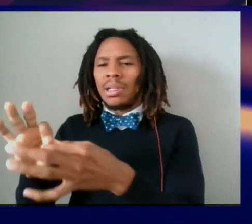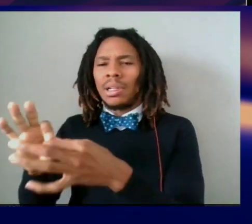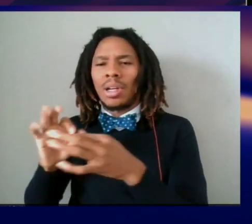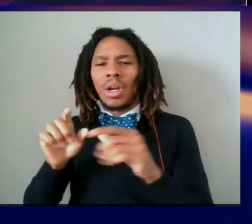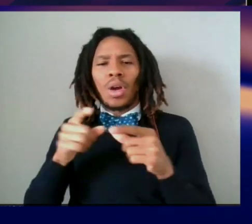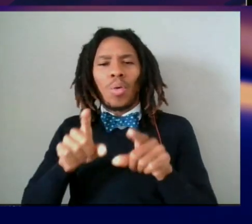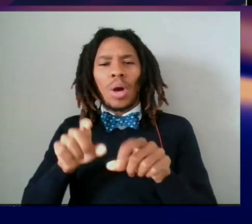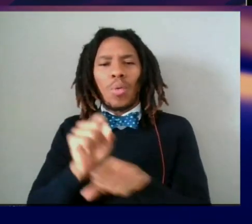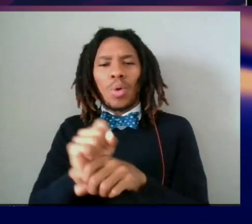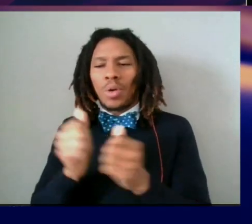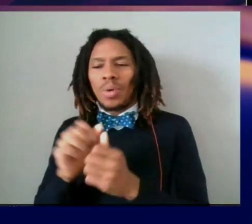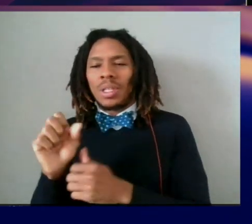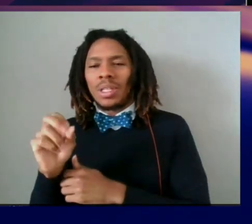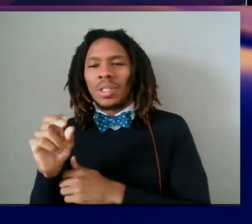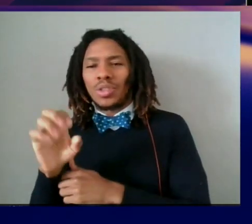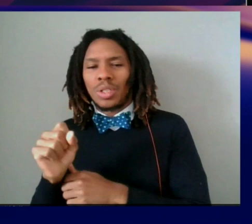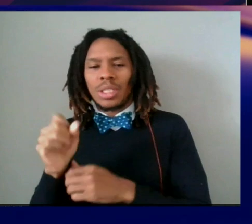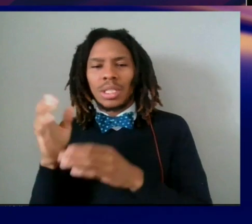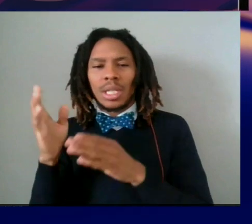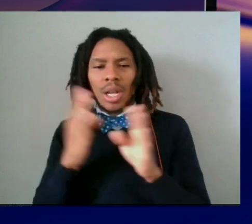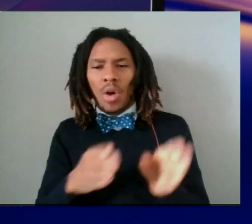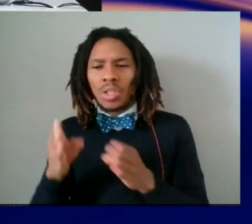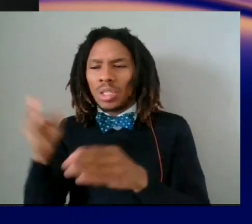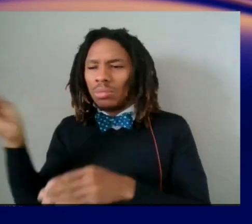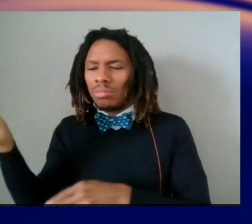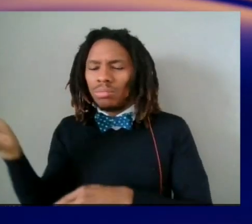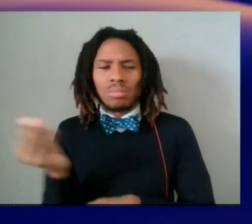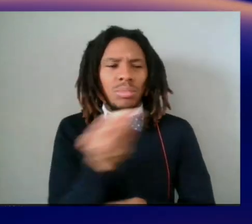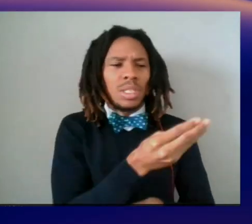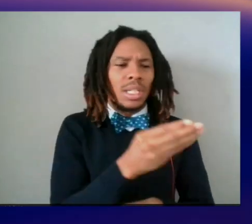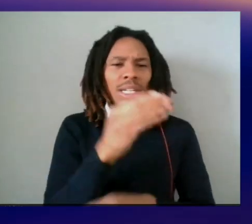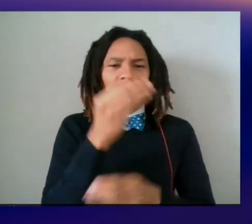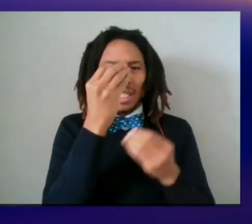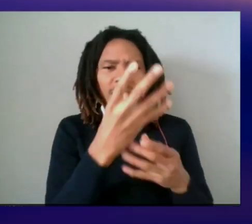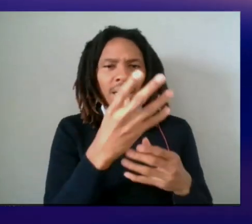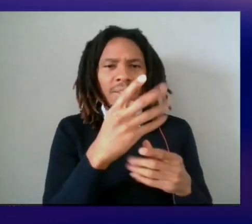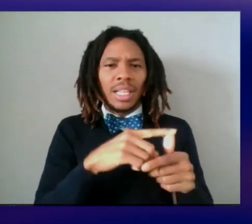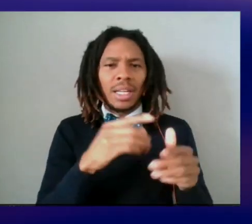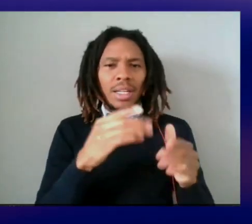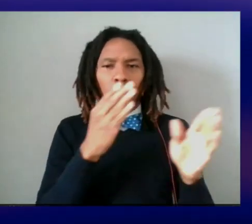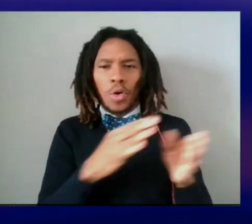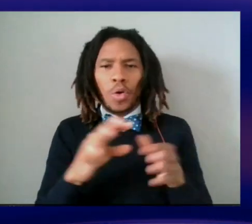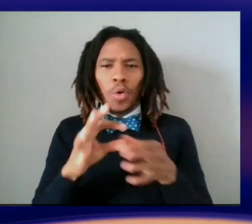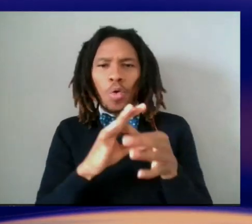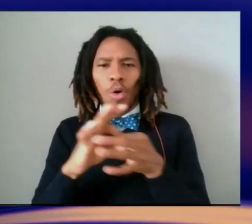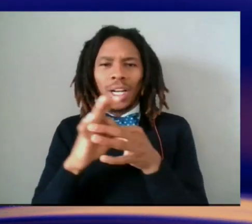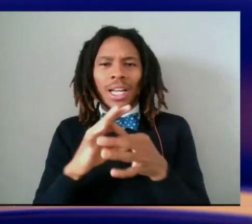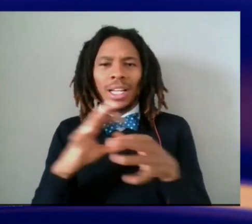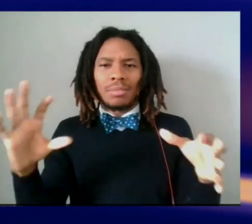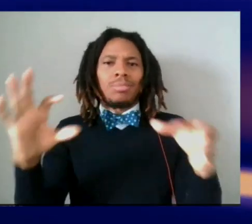and orchestrate bringing the data back and coordinating the joins. Oh, wow. So really this is sort of query planning and Athena just thinking through